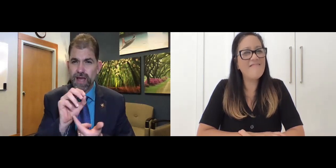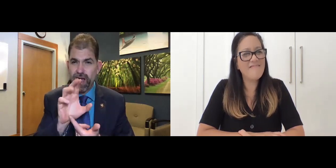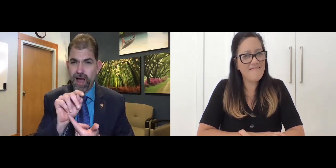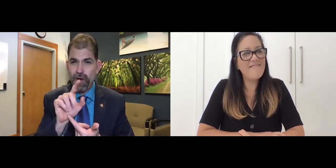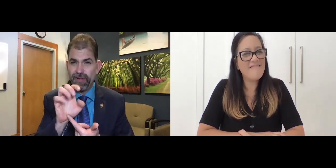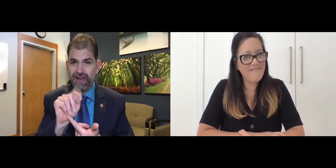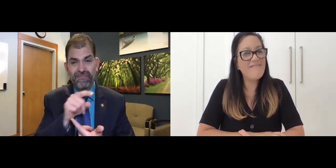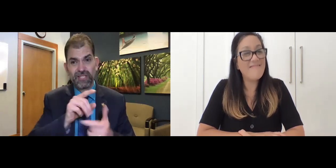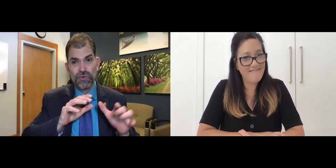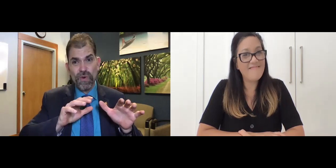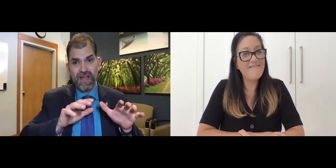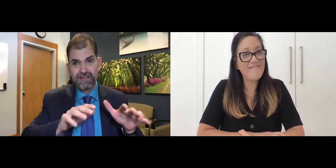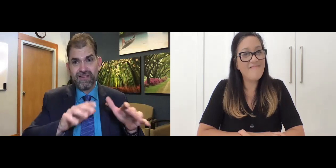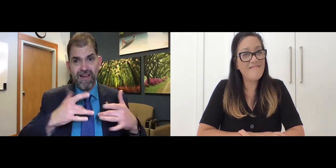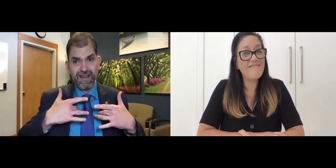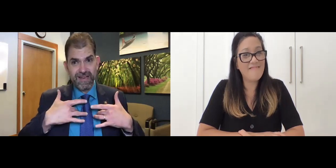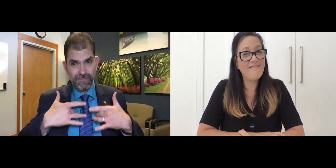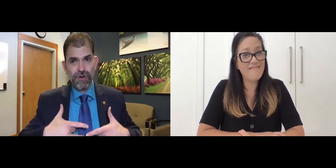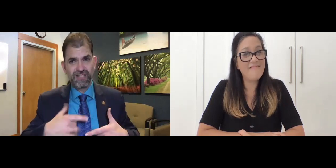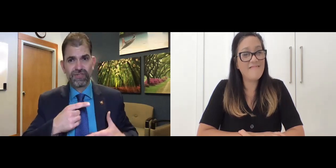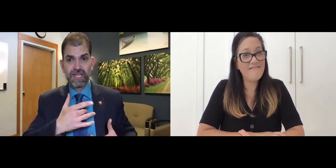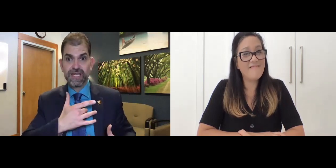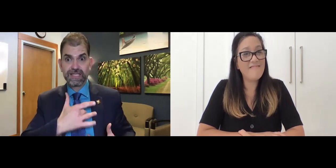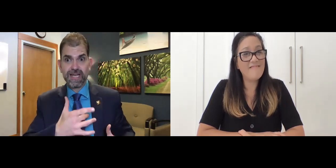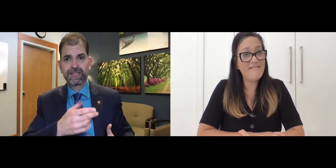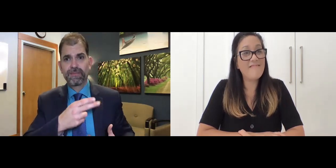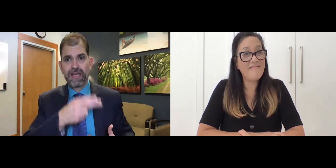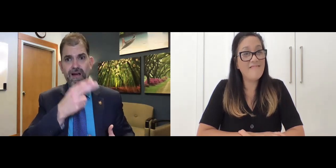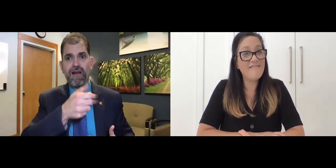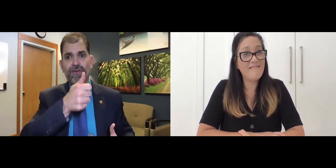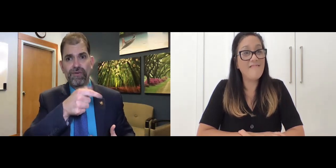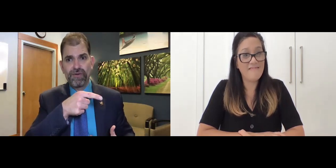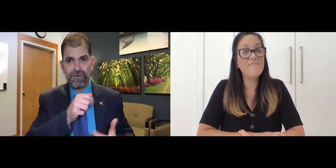People really need to have an outlet and so when they don't have that,